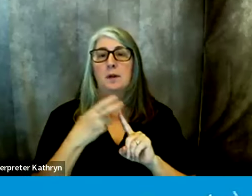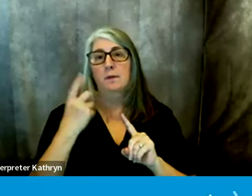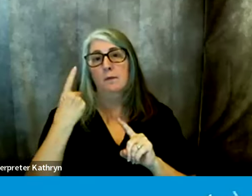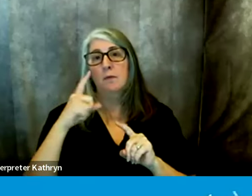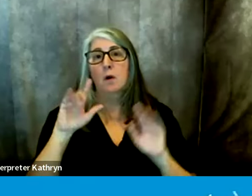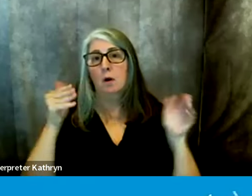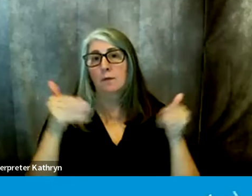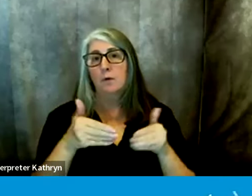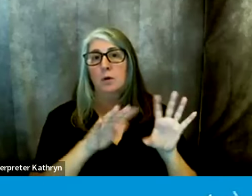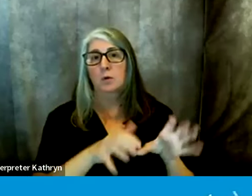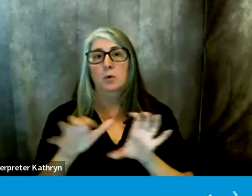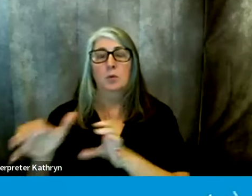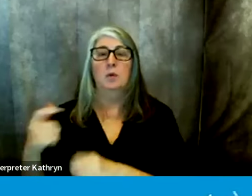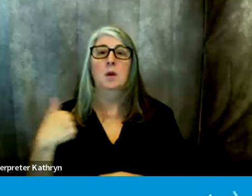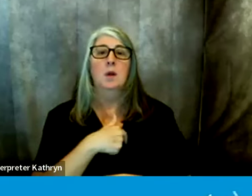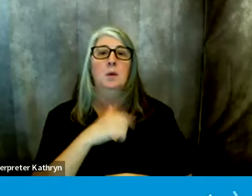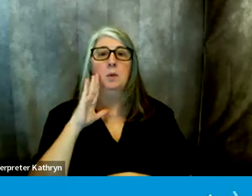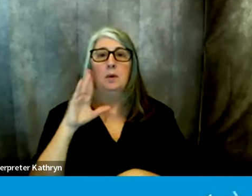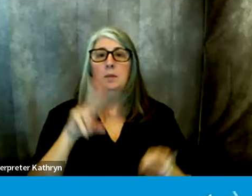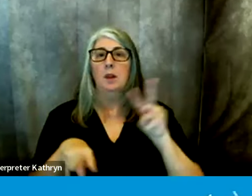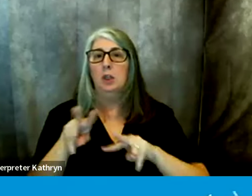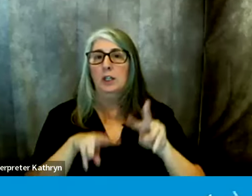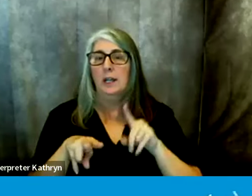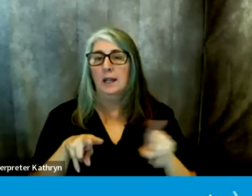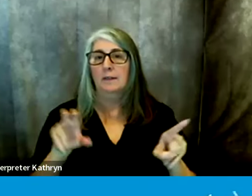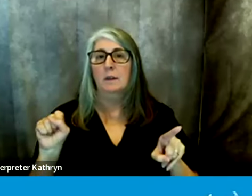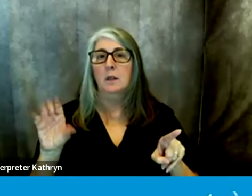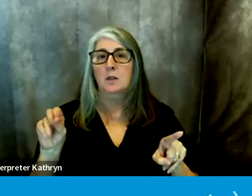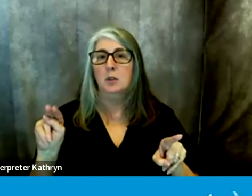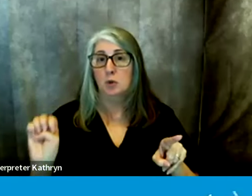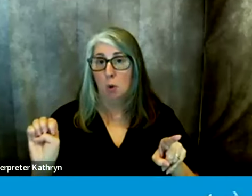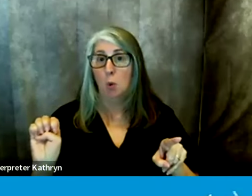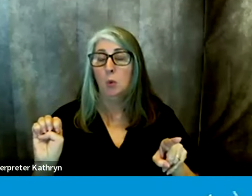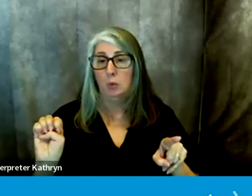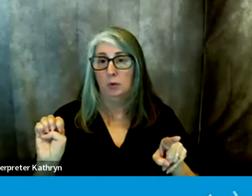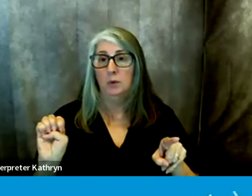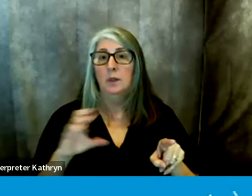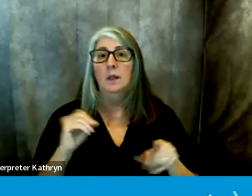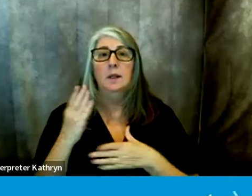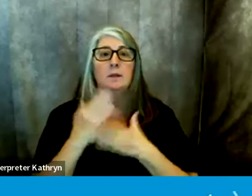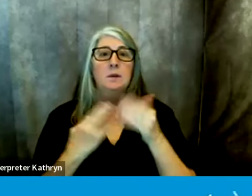where we'll be looking at the SCONE in particular and some of the user interfaces